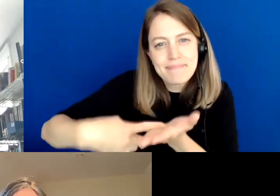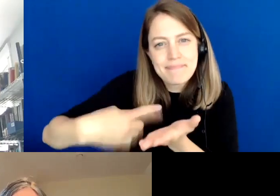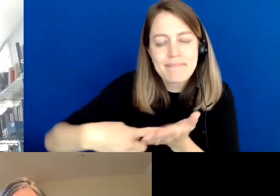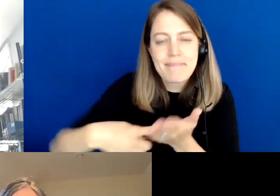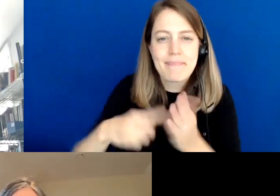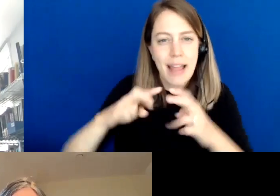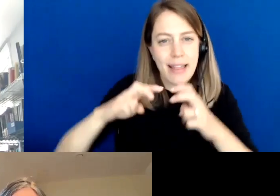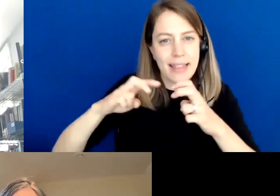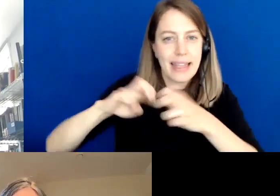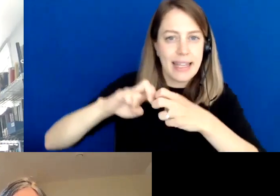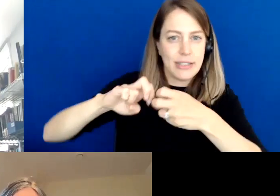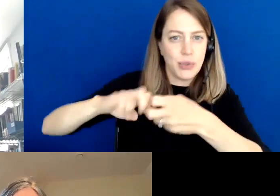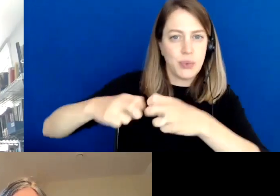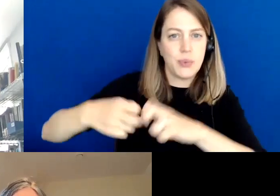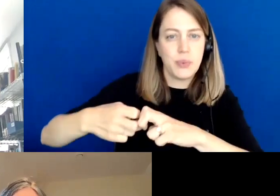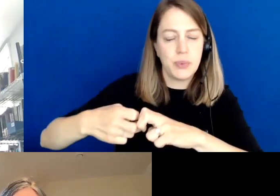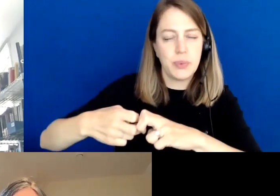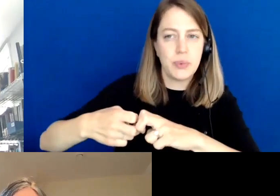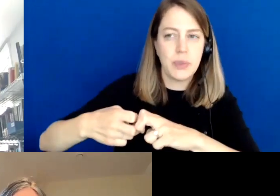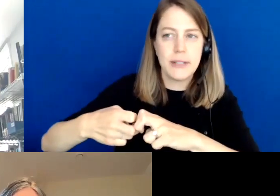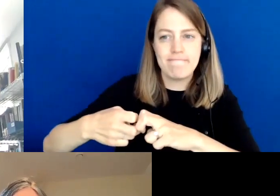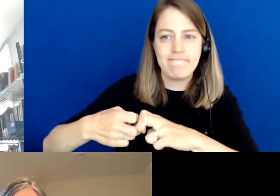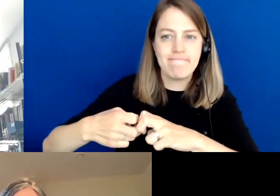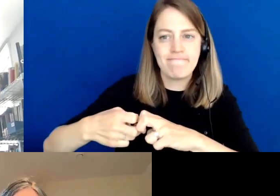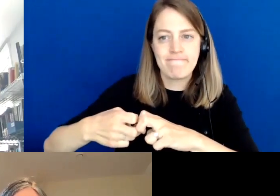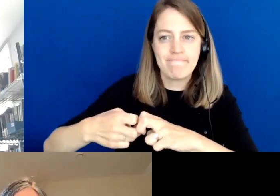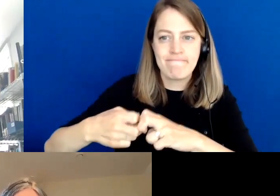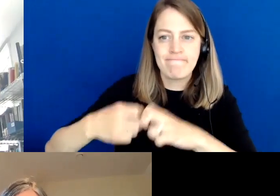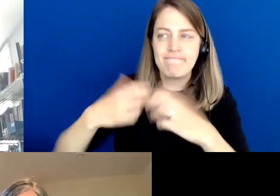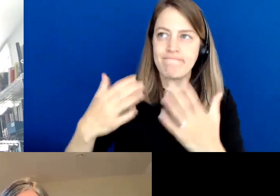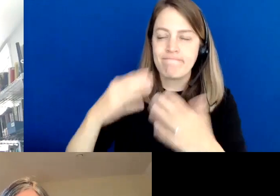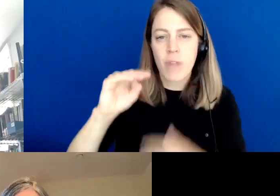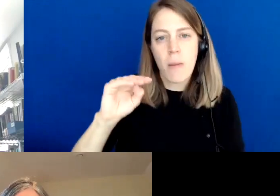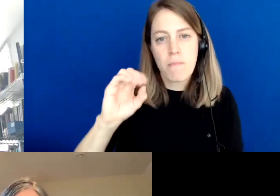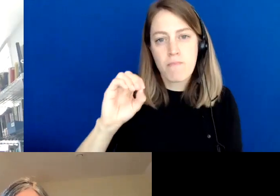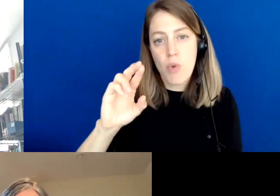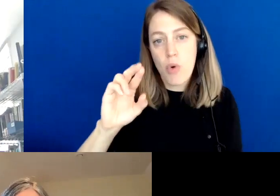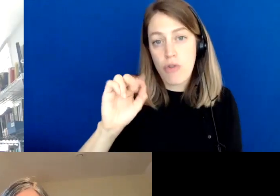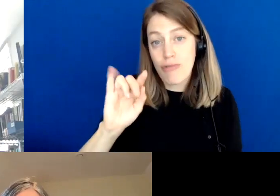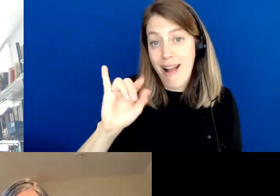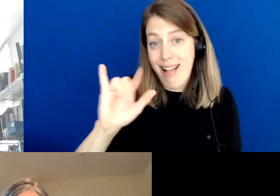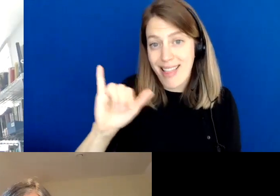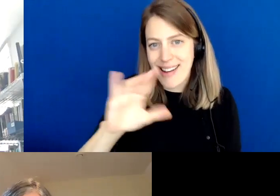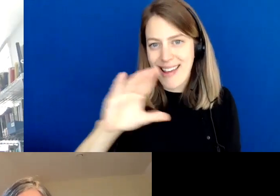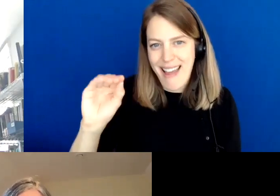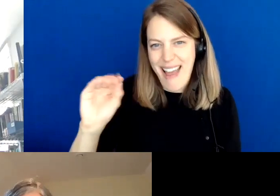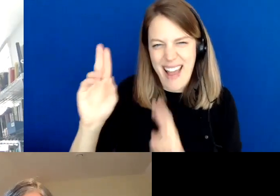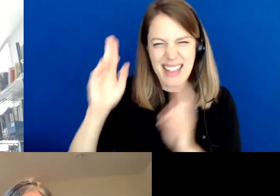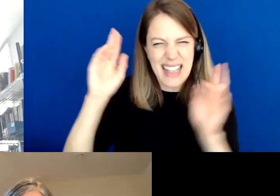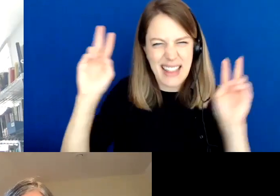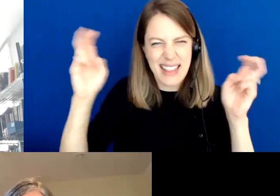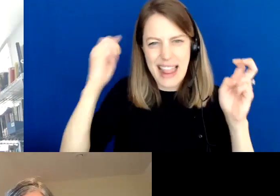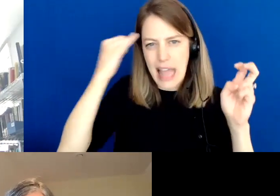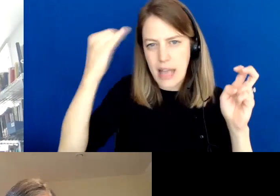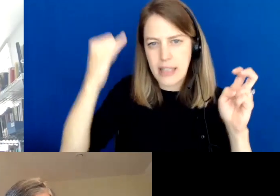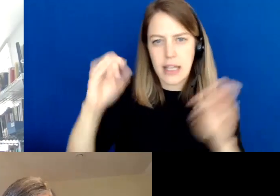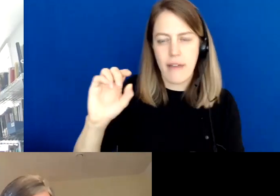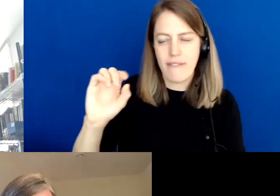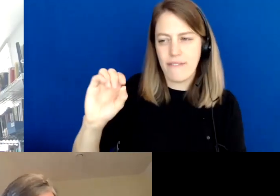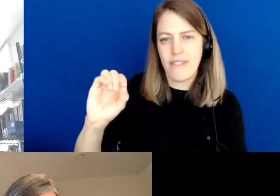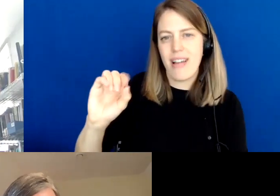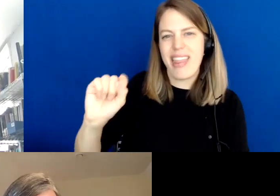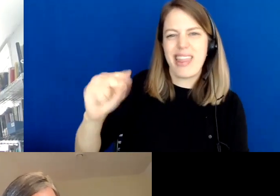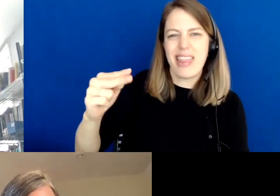of morality and the other when it comes to a topic like this,